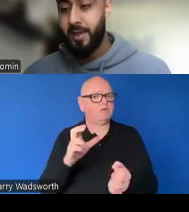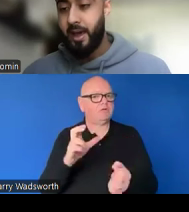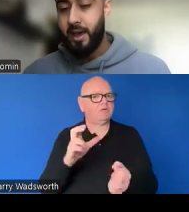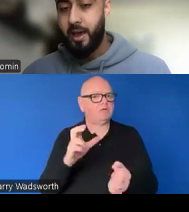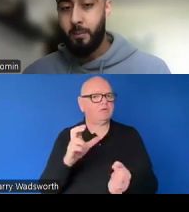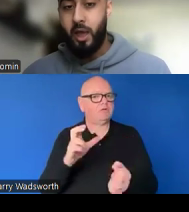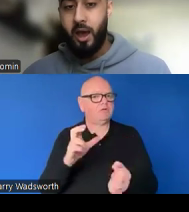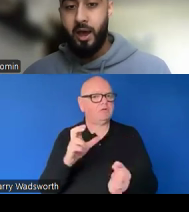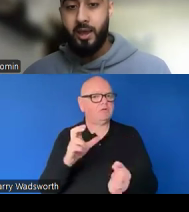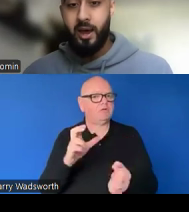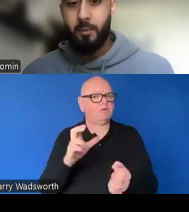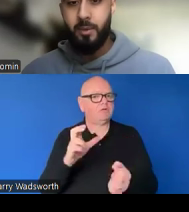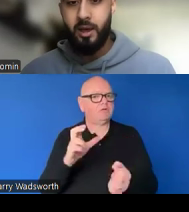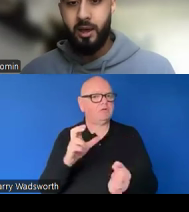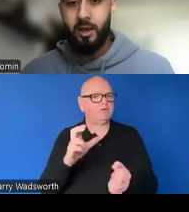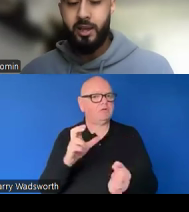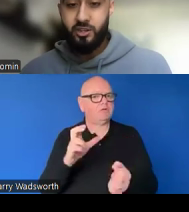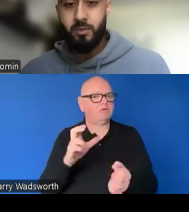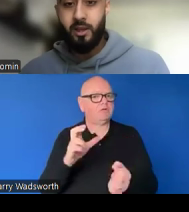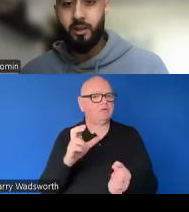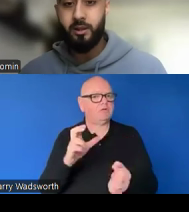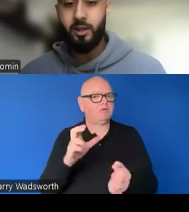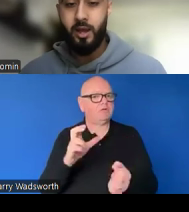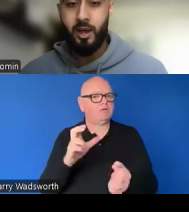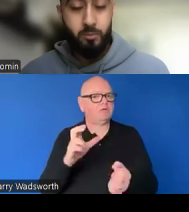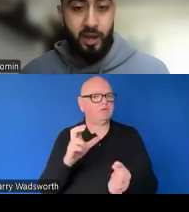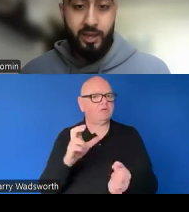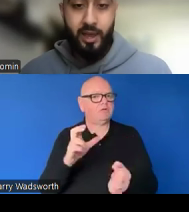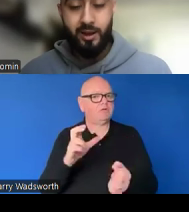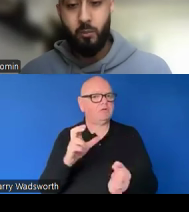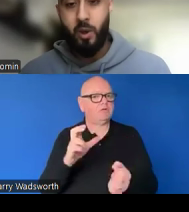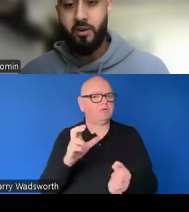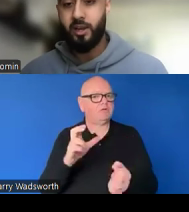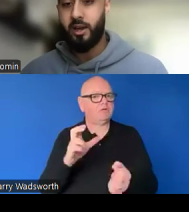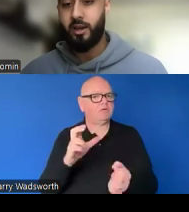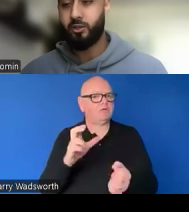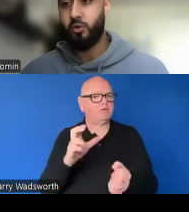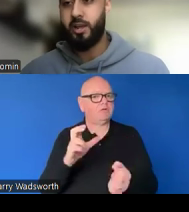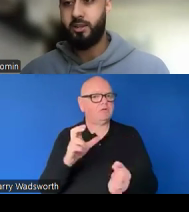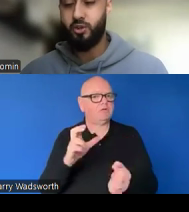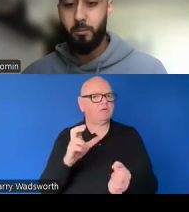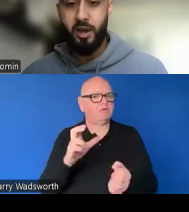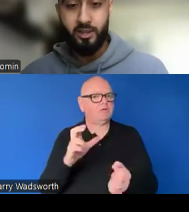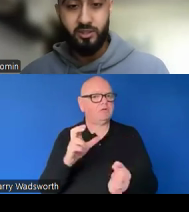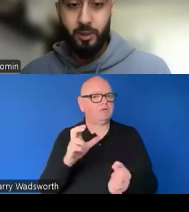I am Asian male with black hair and I'm wearing a grey jumper as well.